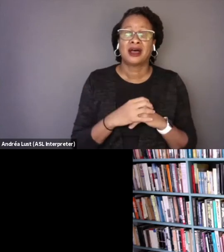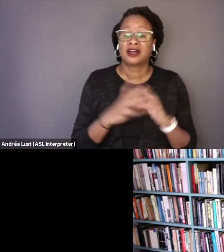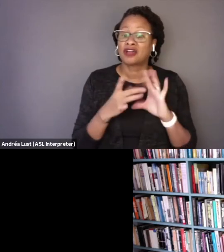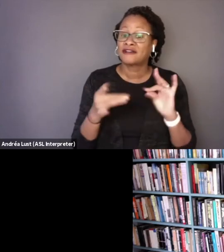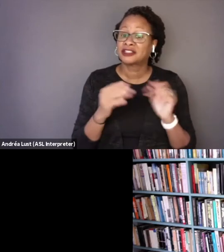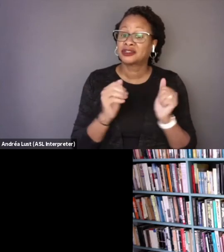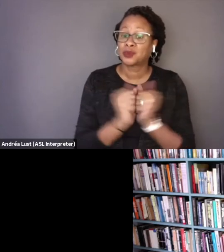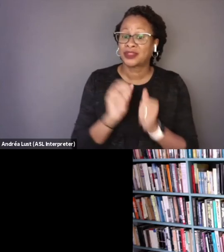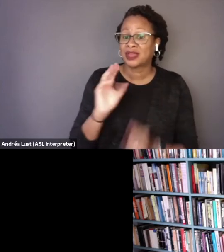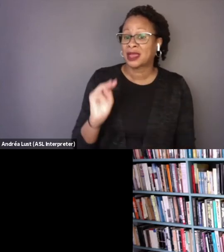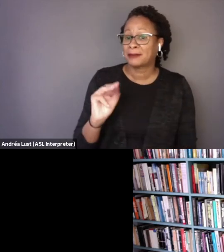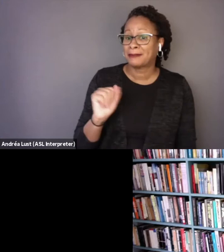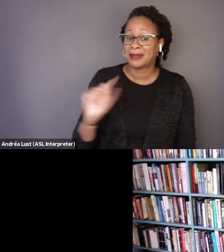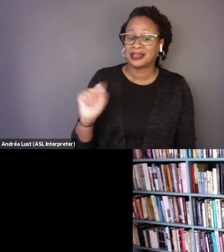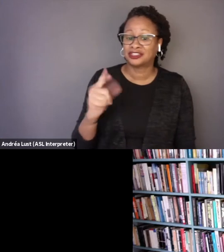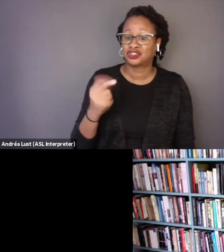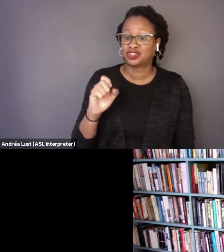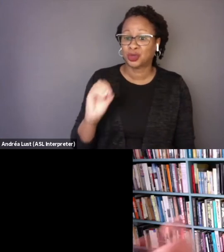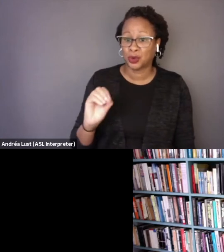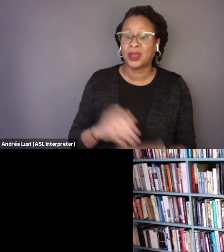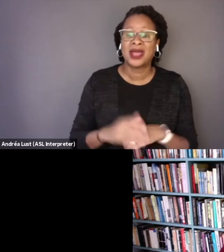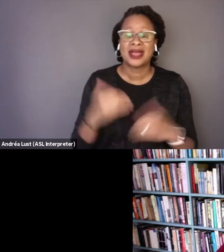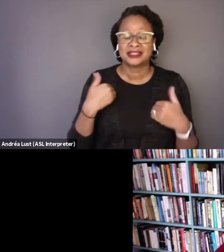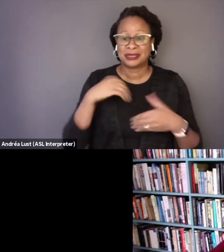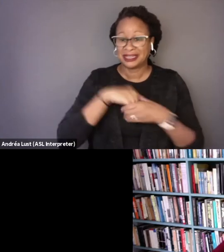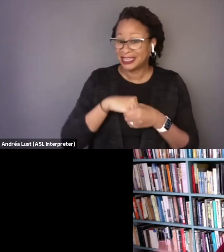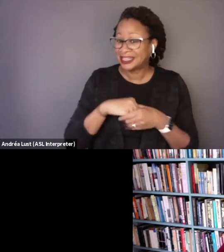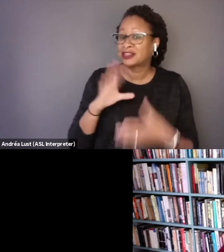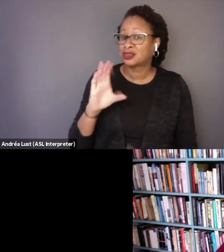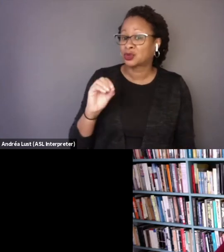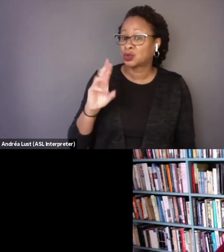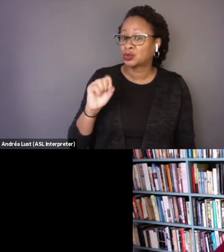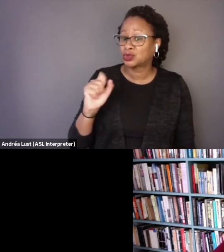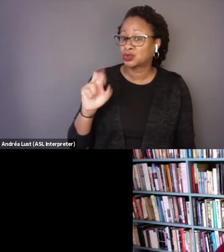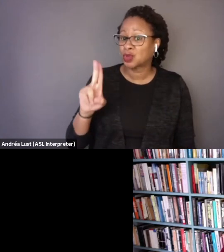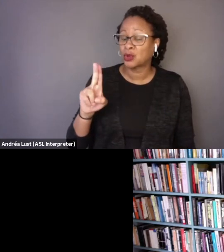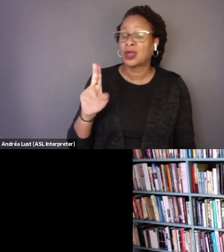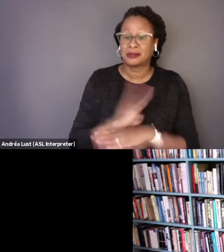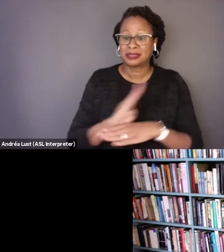who has been in the Cousteau business since the beginning. They first published his photographs, of course,